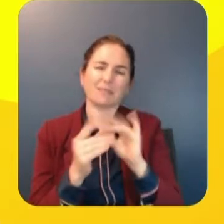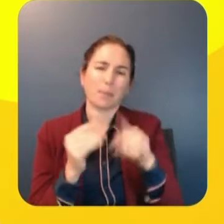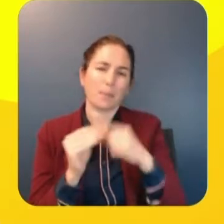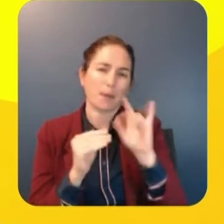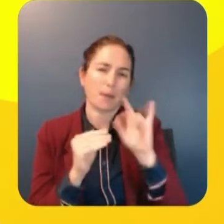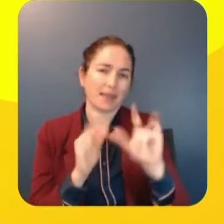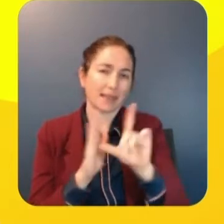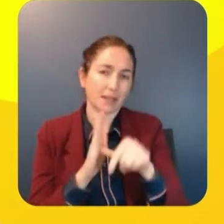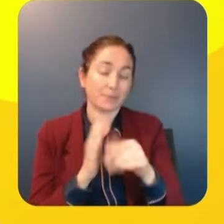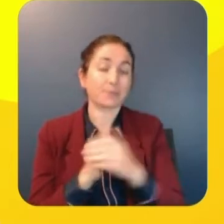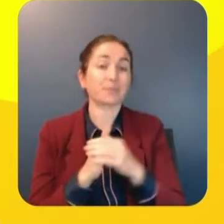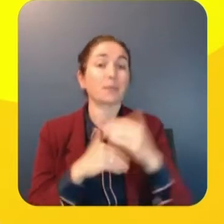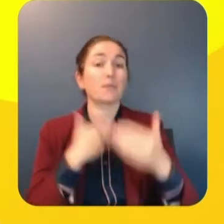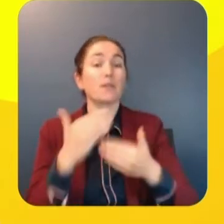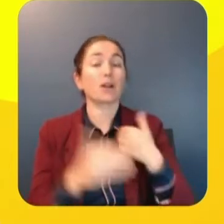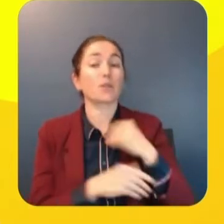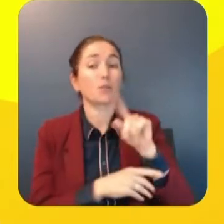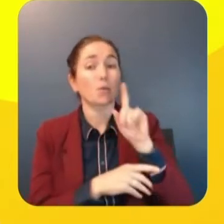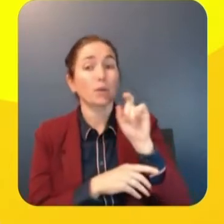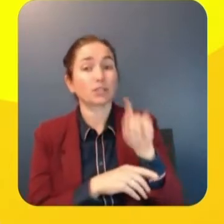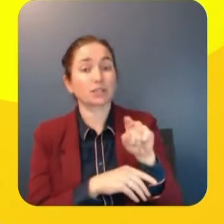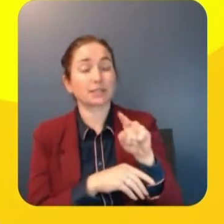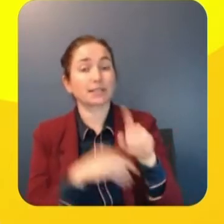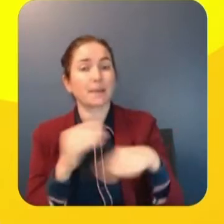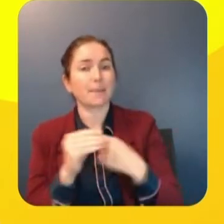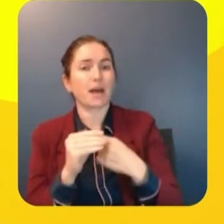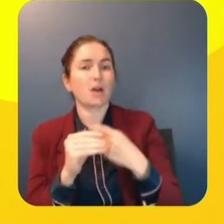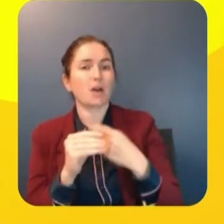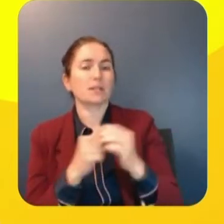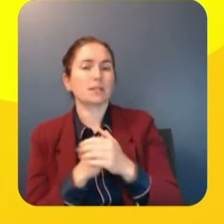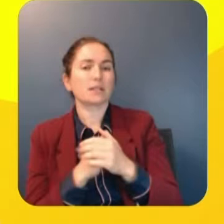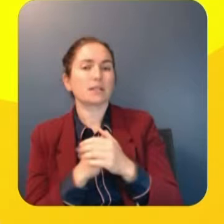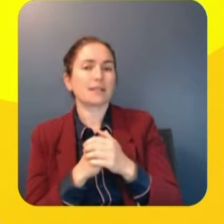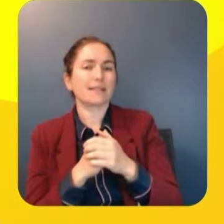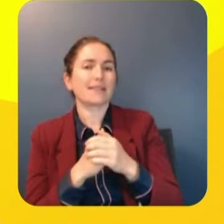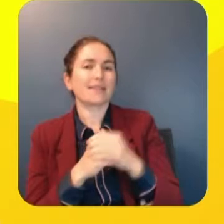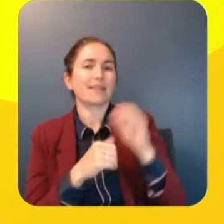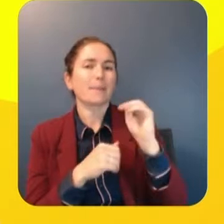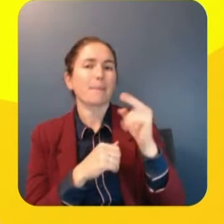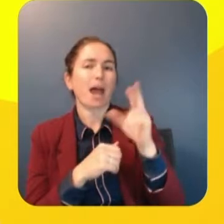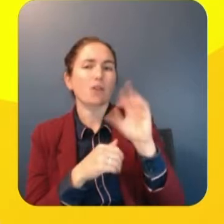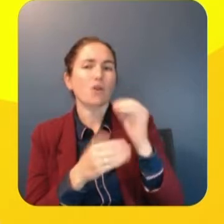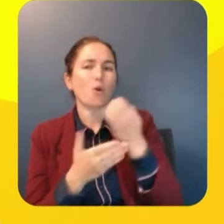I've had a question about the macroeconomic conditions we face. And this follows a similar theme.